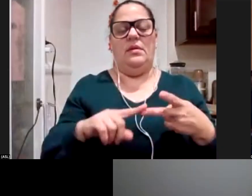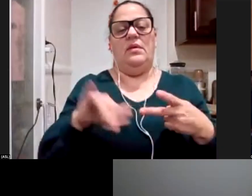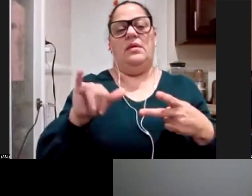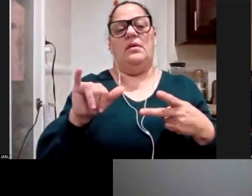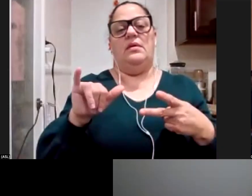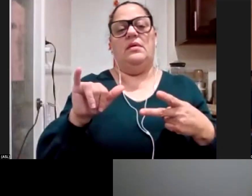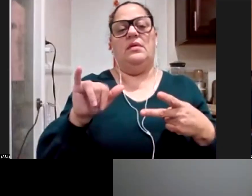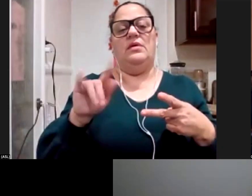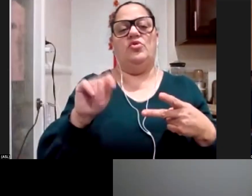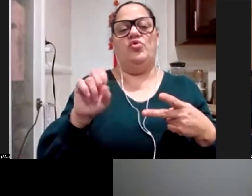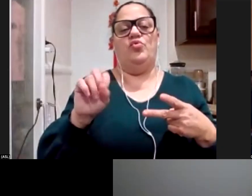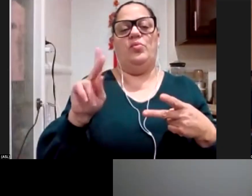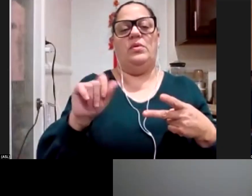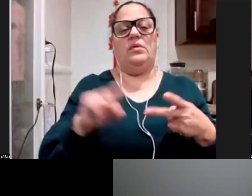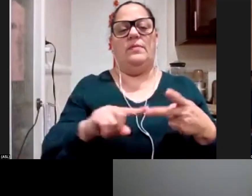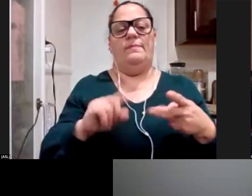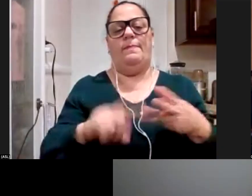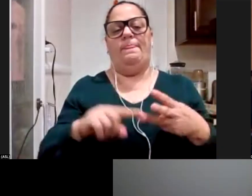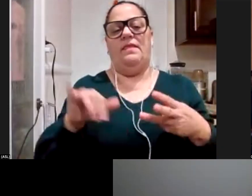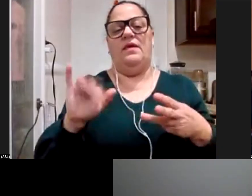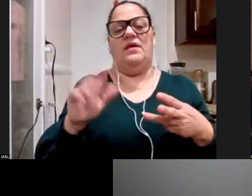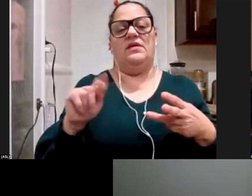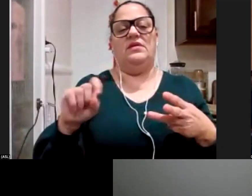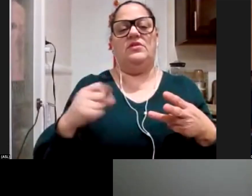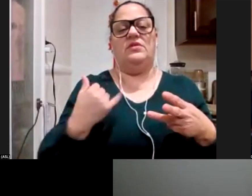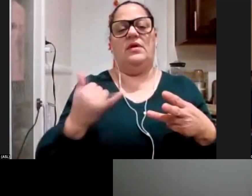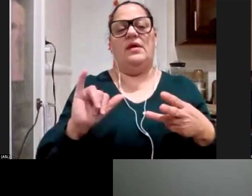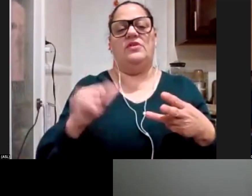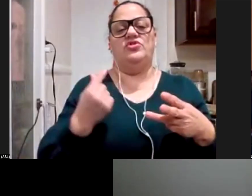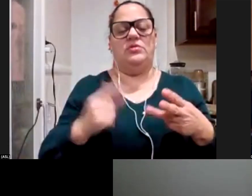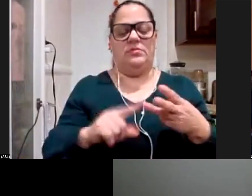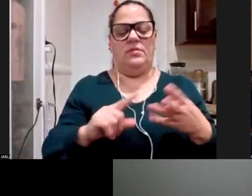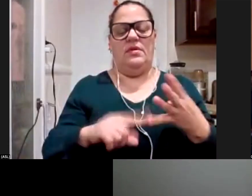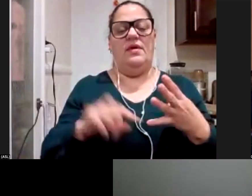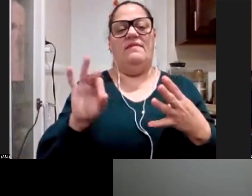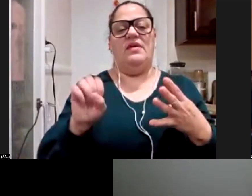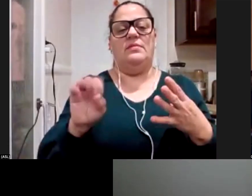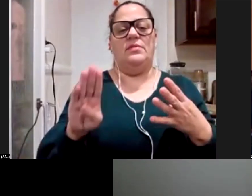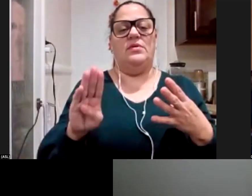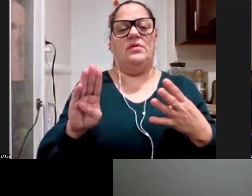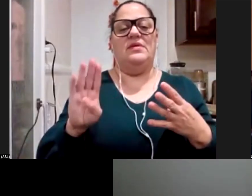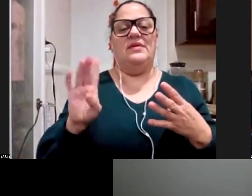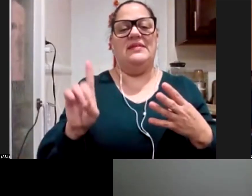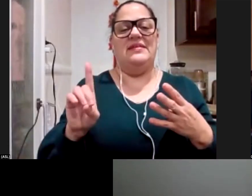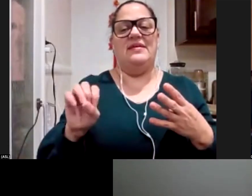and promote Devva's room and Justin's room that's coming up for the first time next week and Judi's